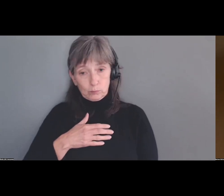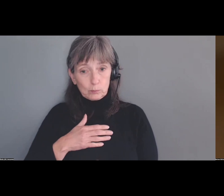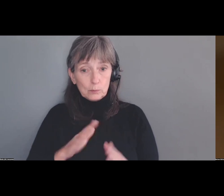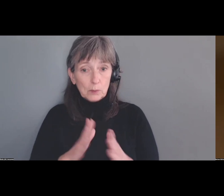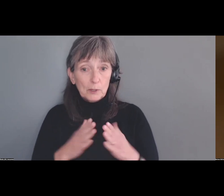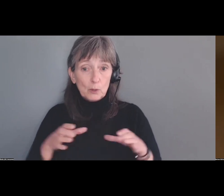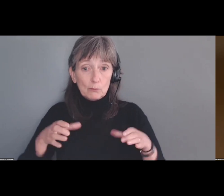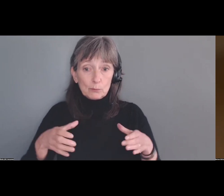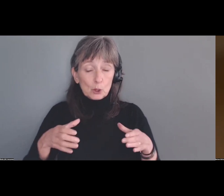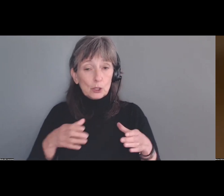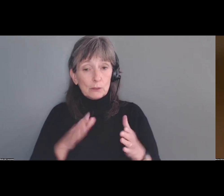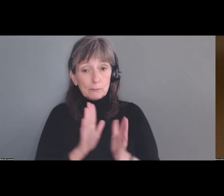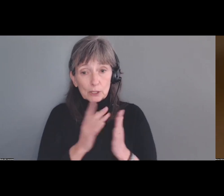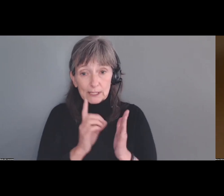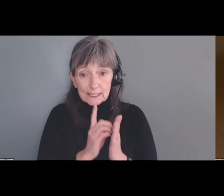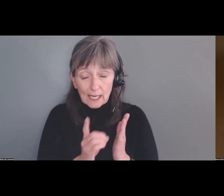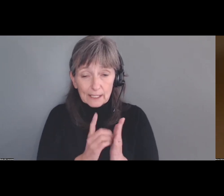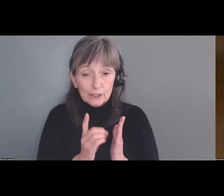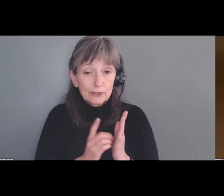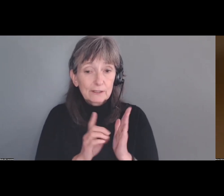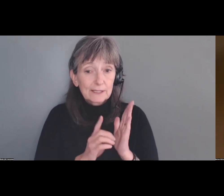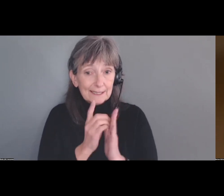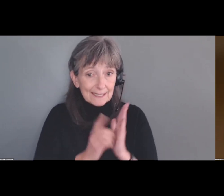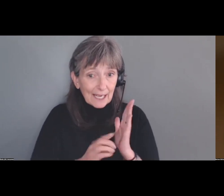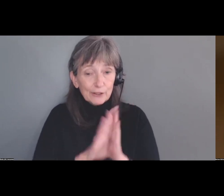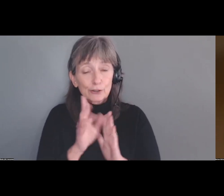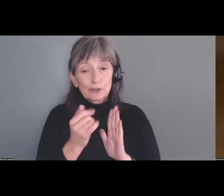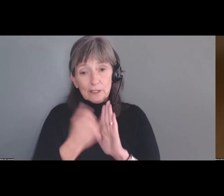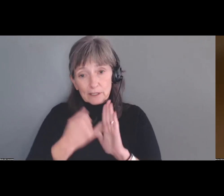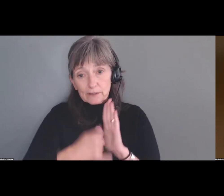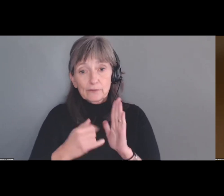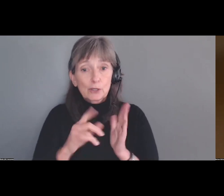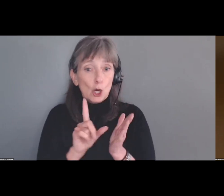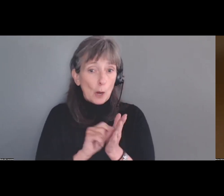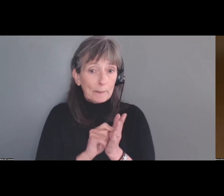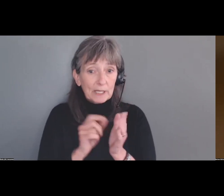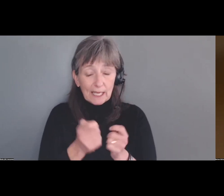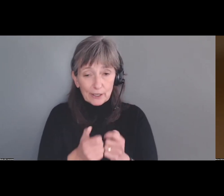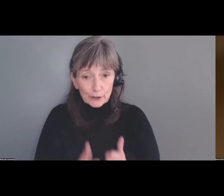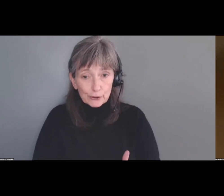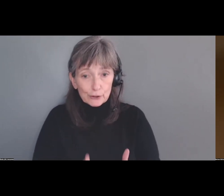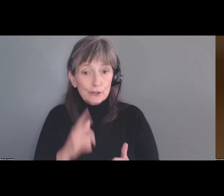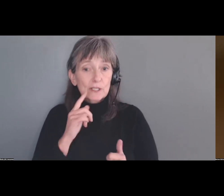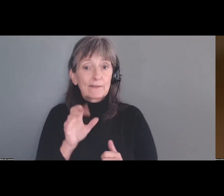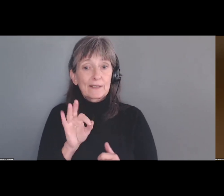book designers, illustrators, and copy editors that are focused on this 5-day short,